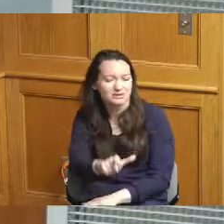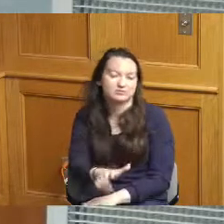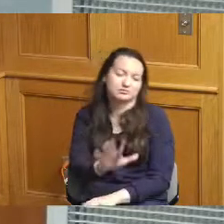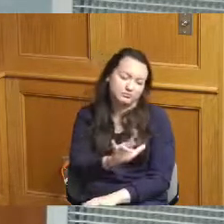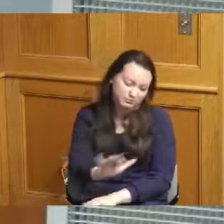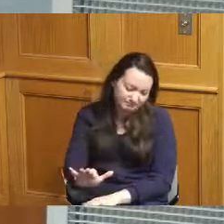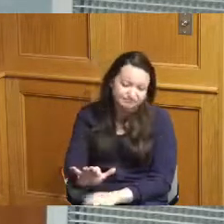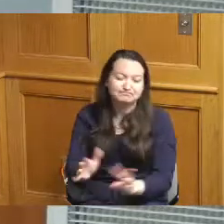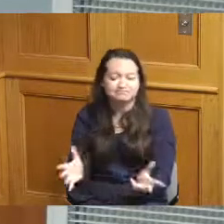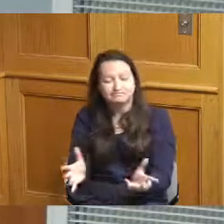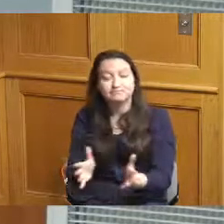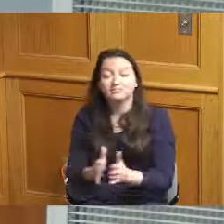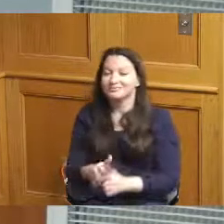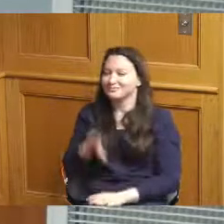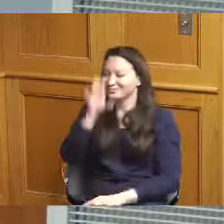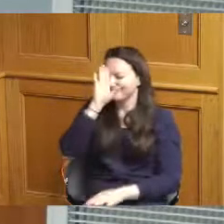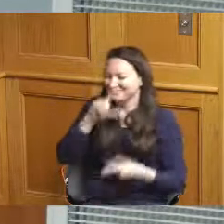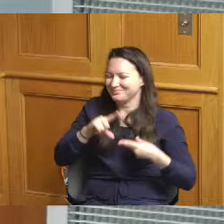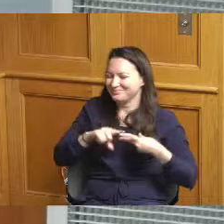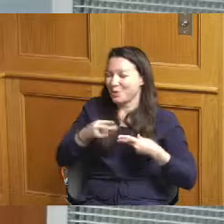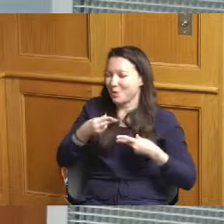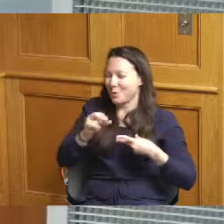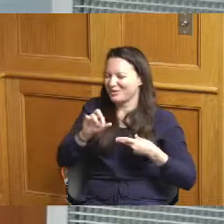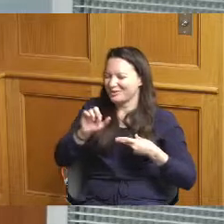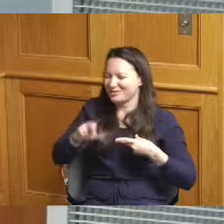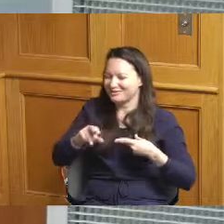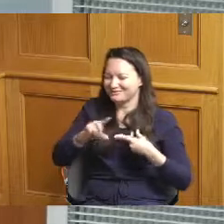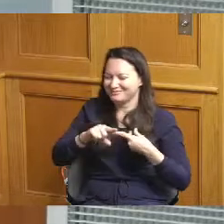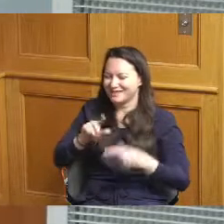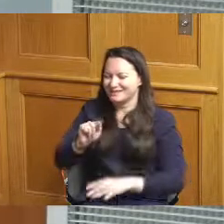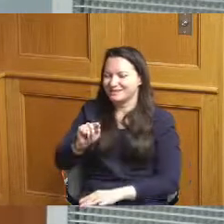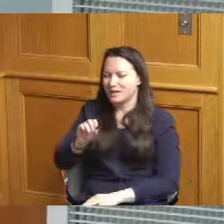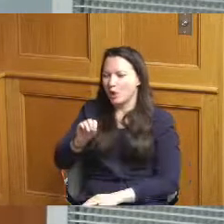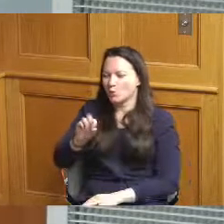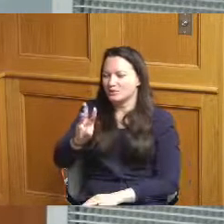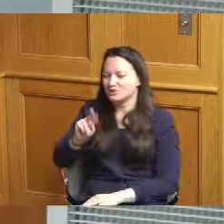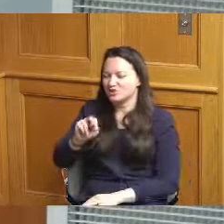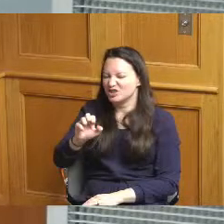now in this case hoarder is in a Township so that the committee doesn't receive an income